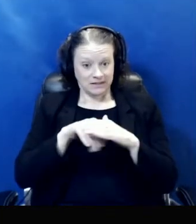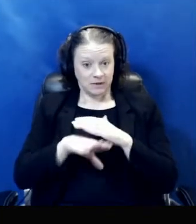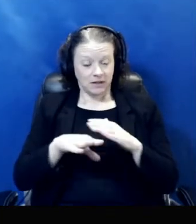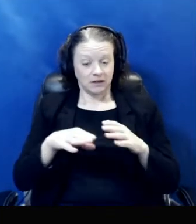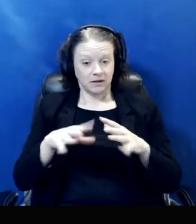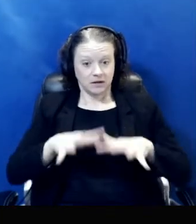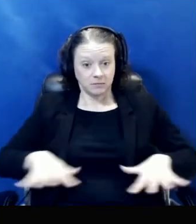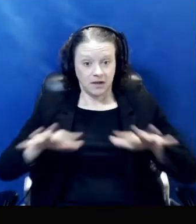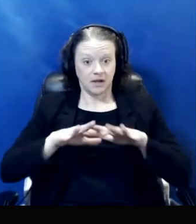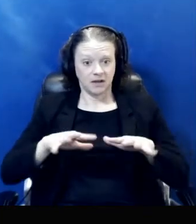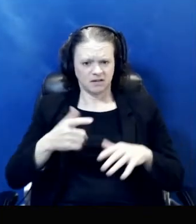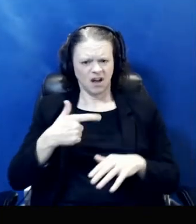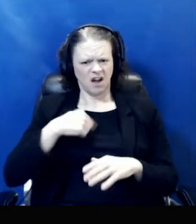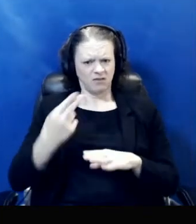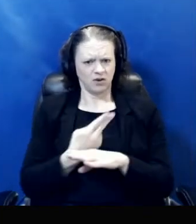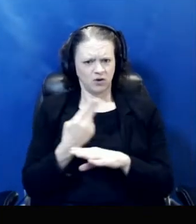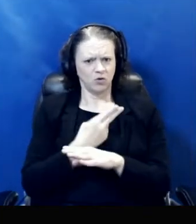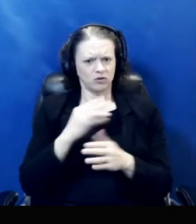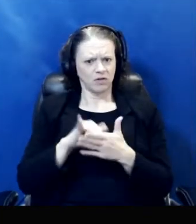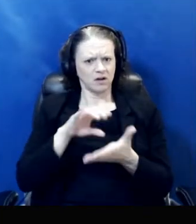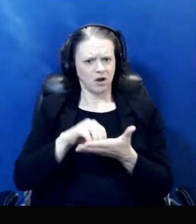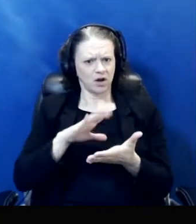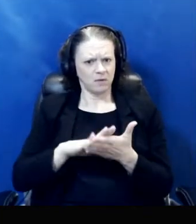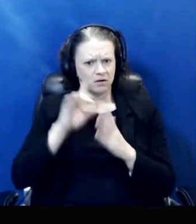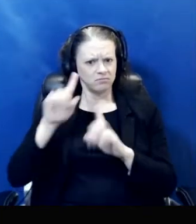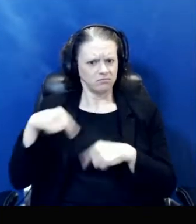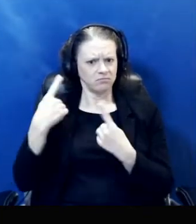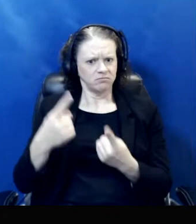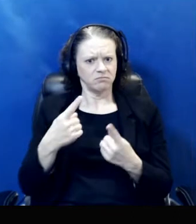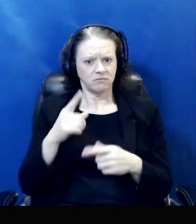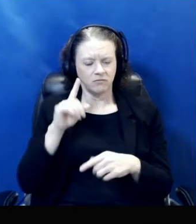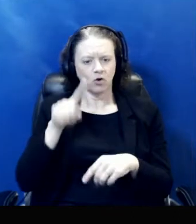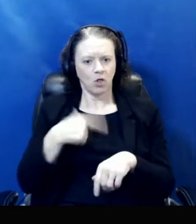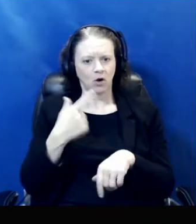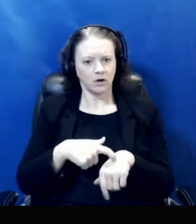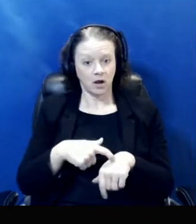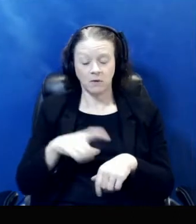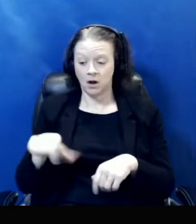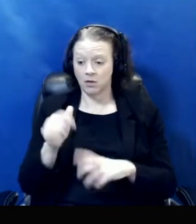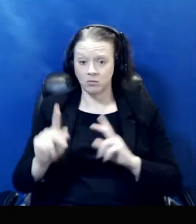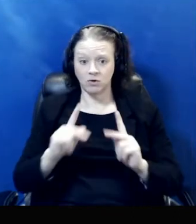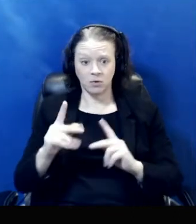they may feel confident in just heading right into the implementation guidelines section.